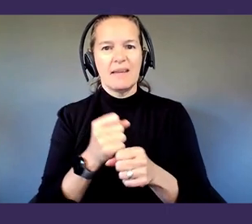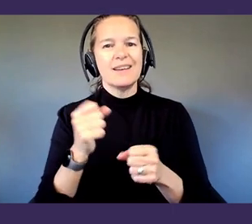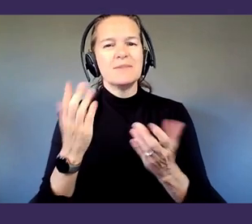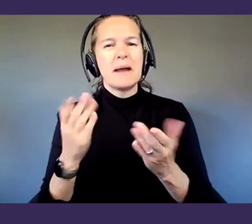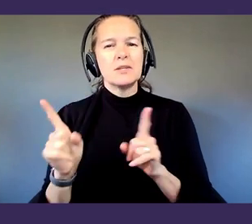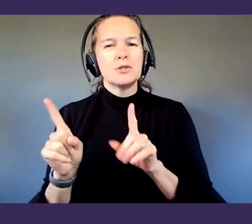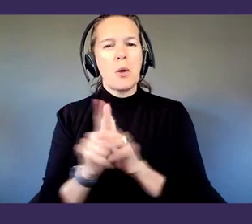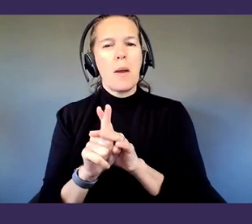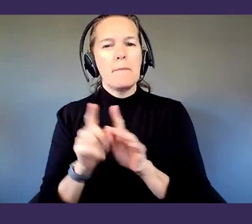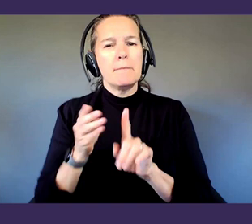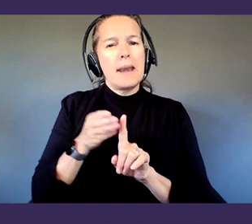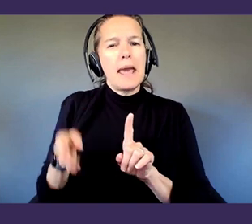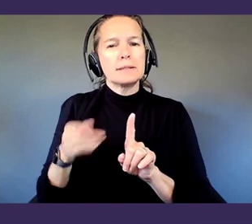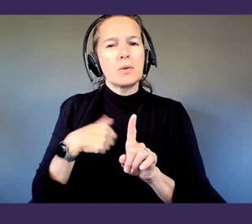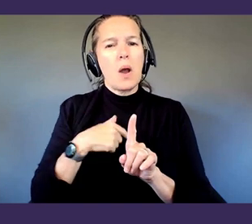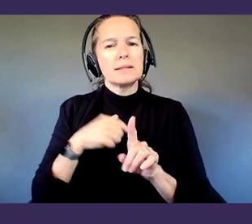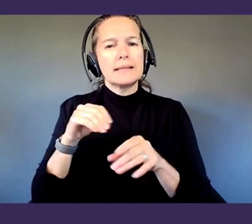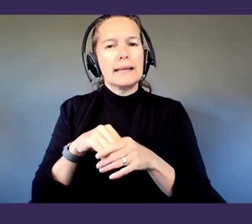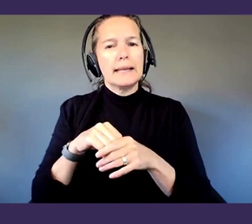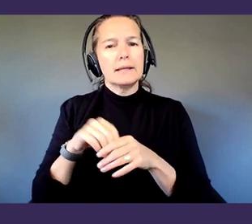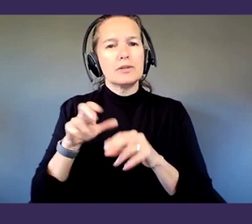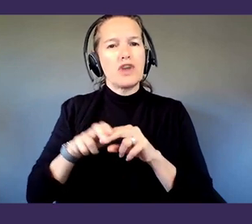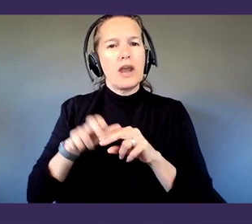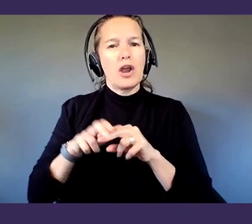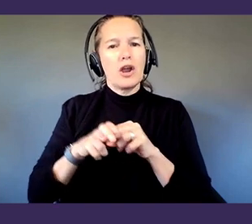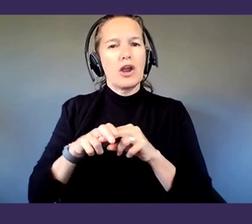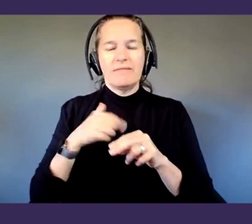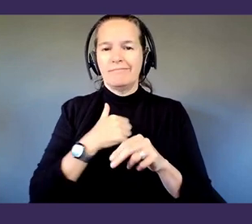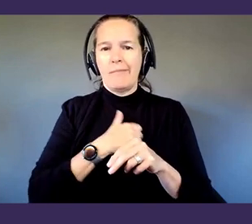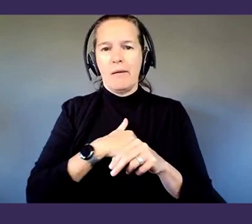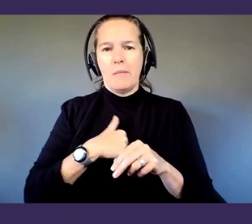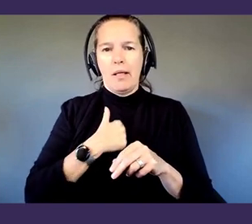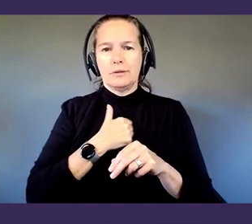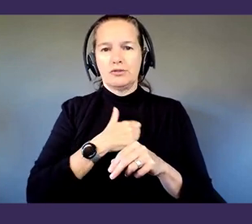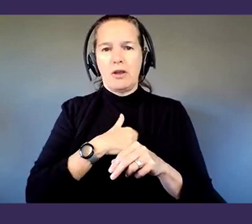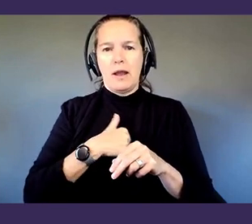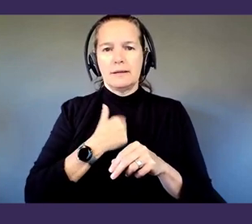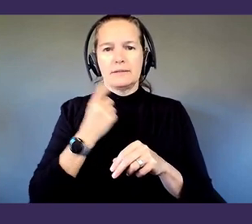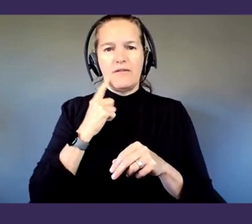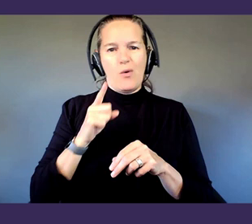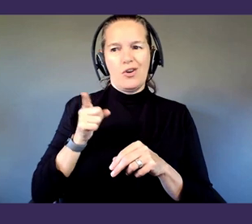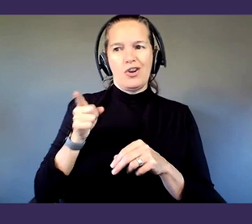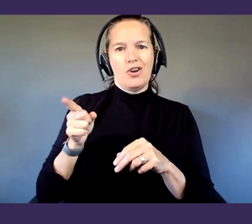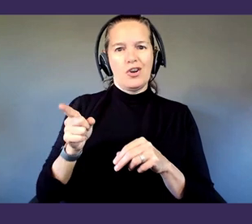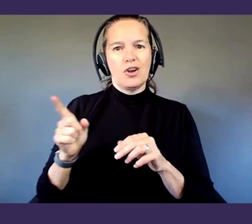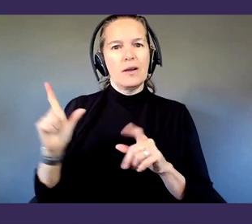you know, next to us and sit in our chair, but I apologize for her being in and out of the video.